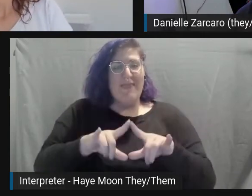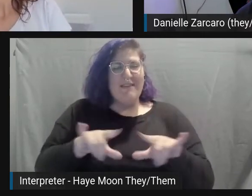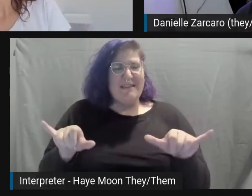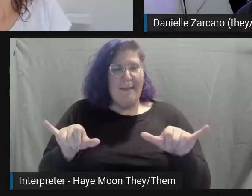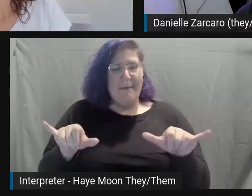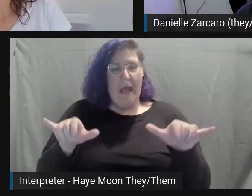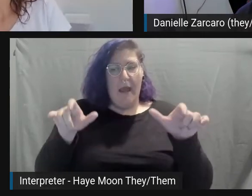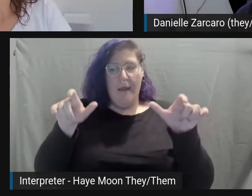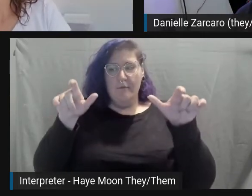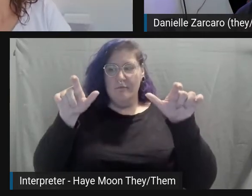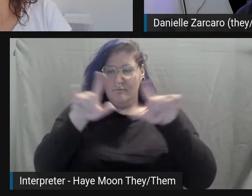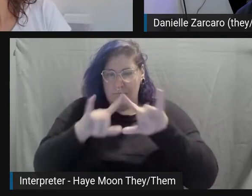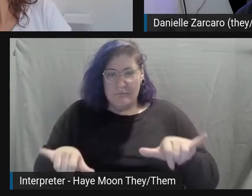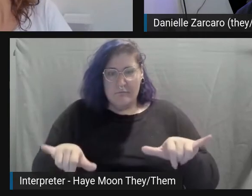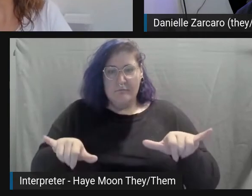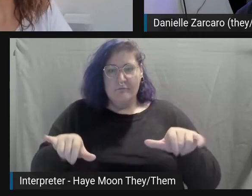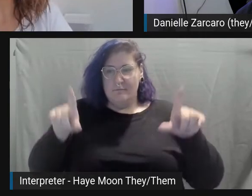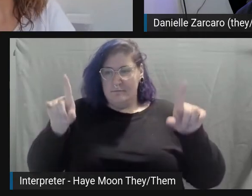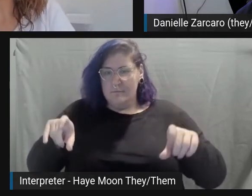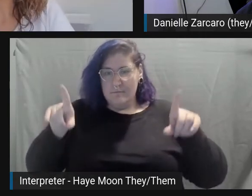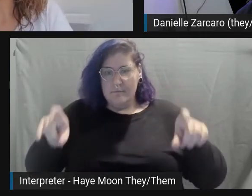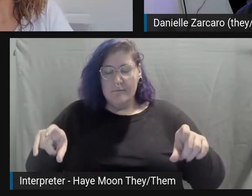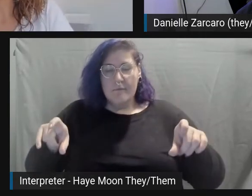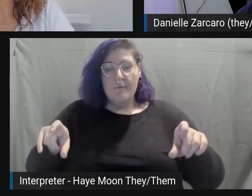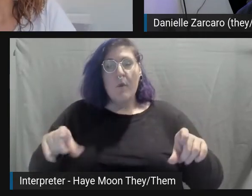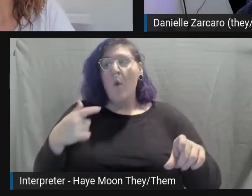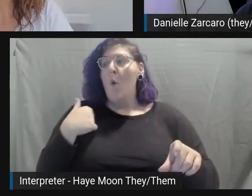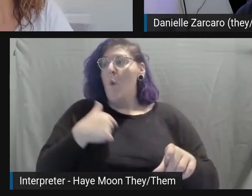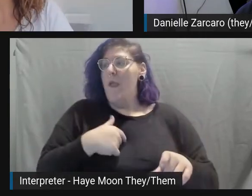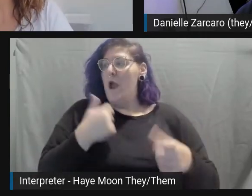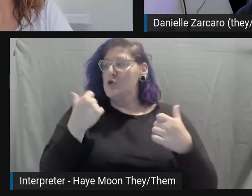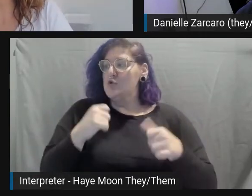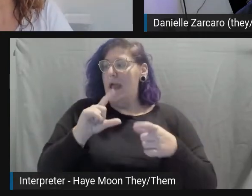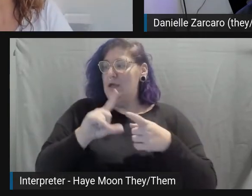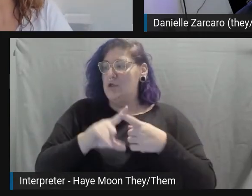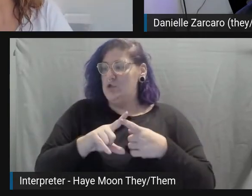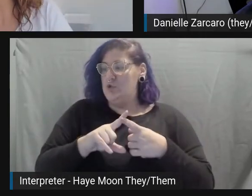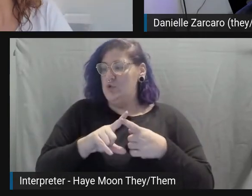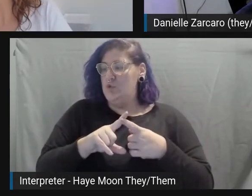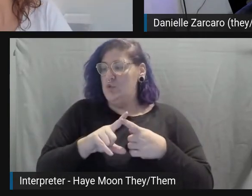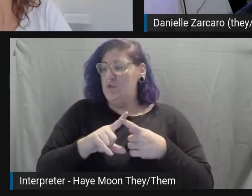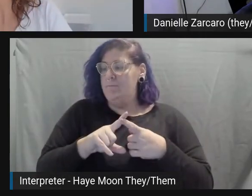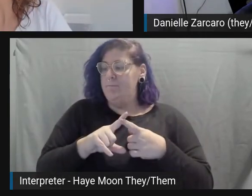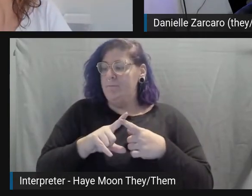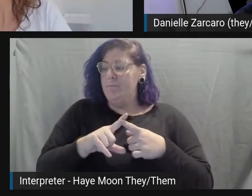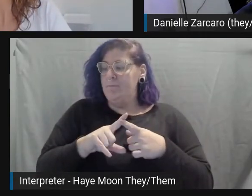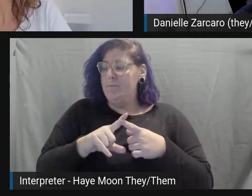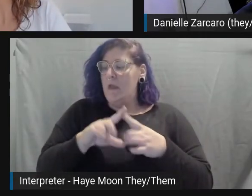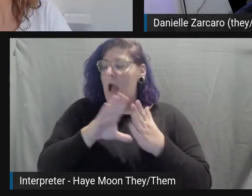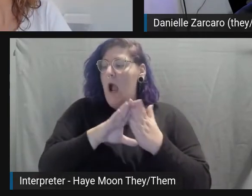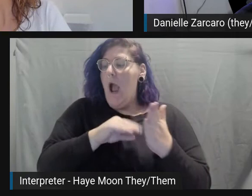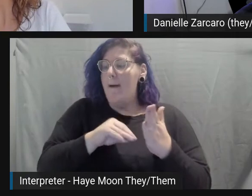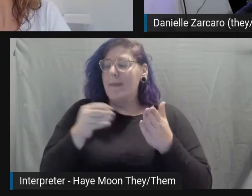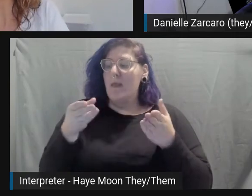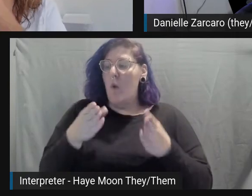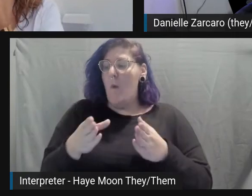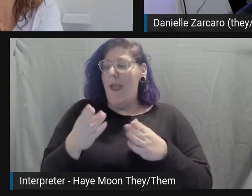Well, we are simulating the way that a user uses. There are certain manual tests like keyboard navigation. That's a manual test.